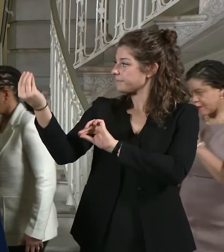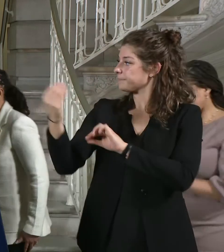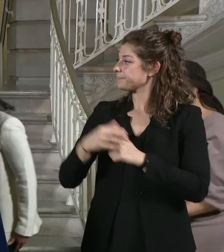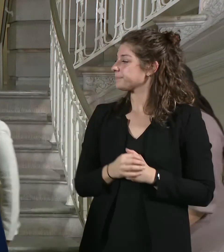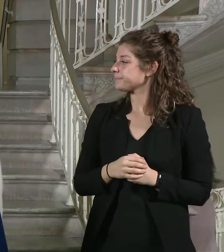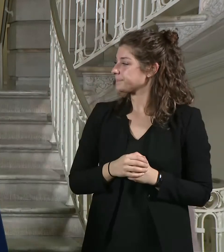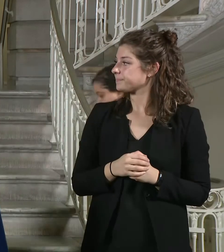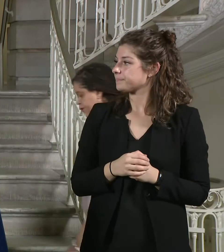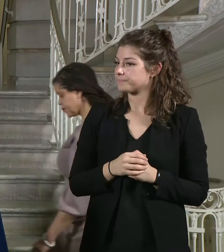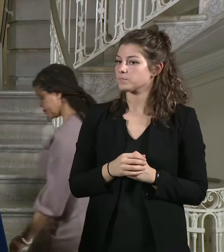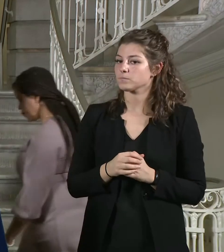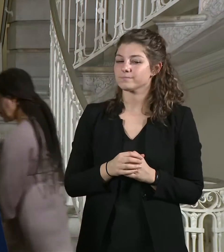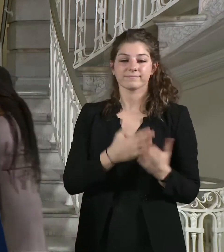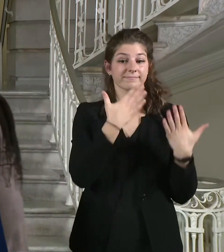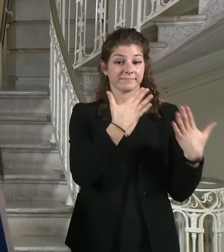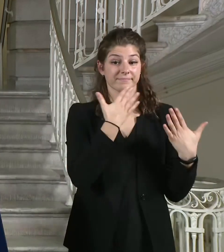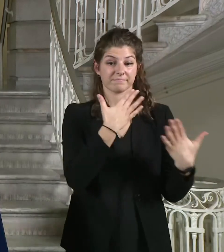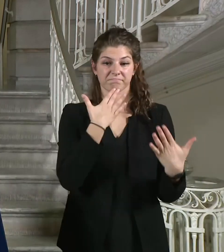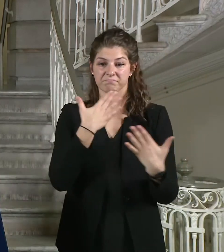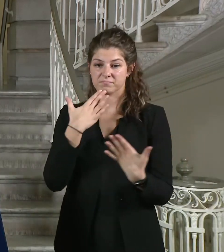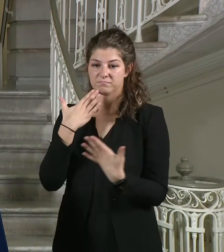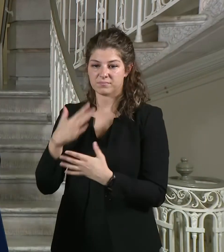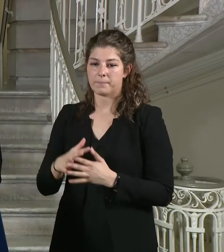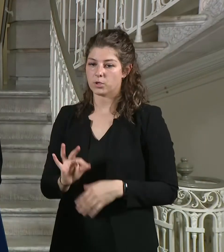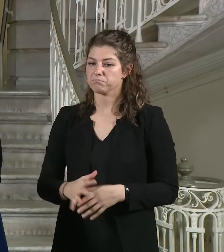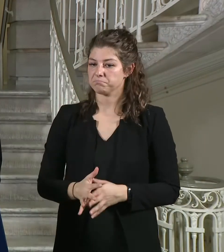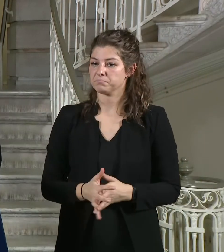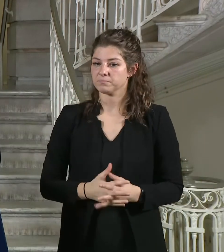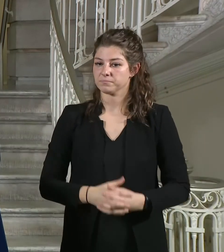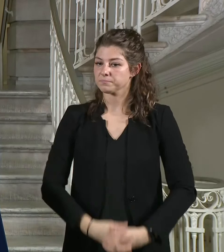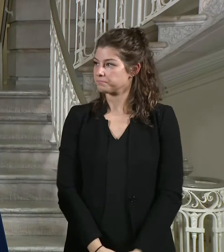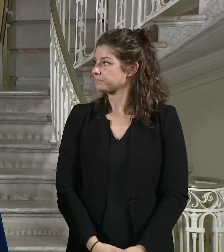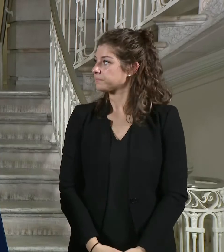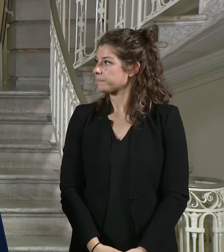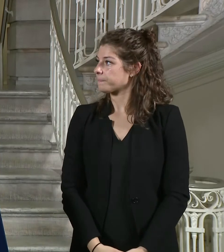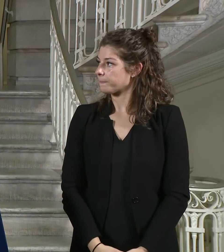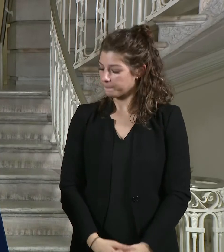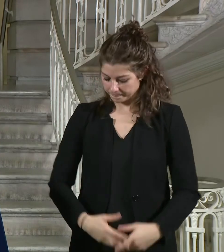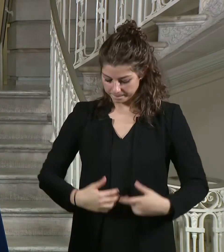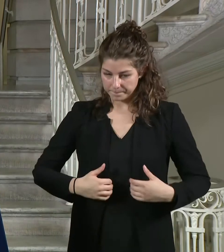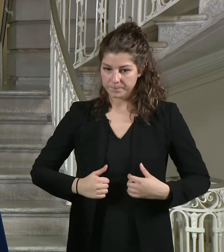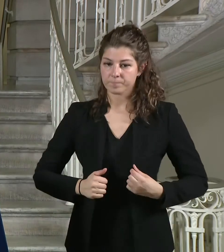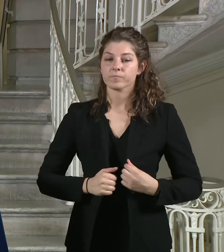[ INDISCERNIBL